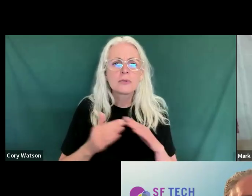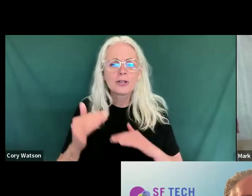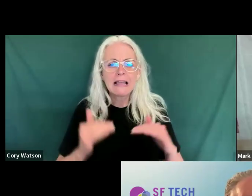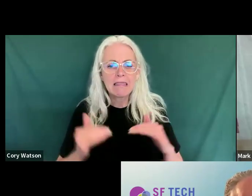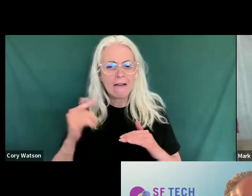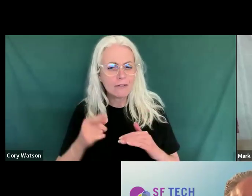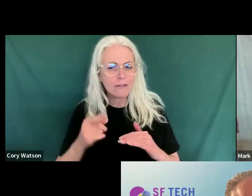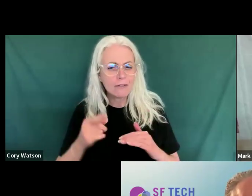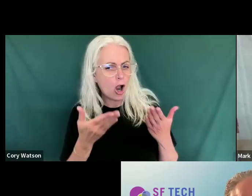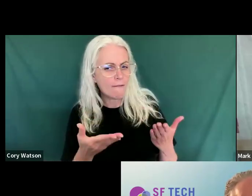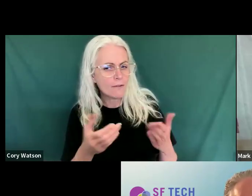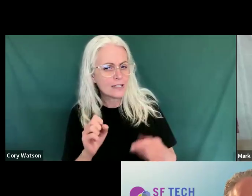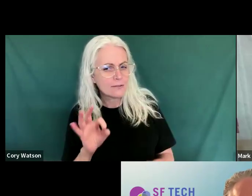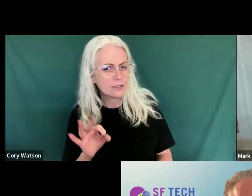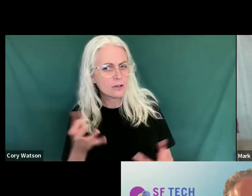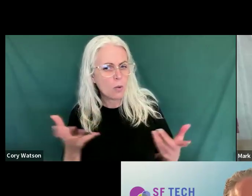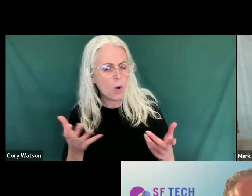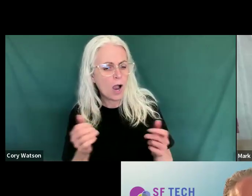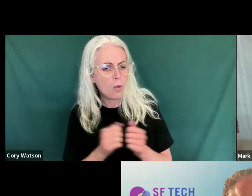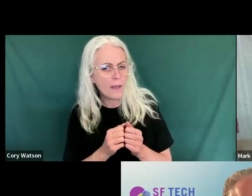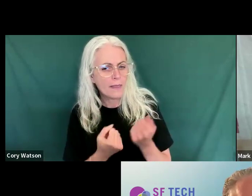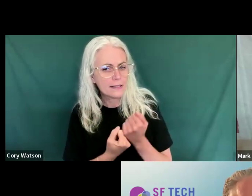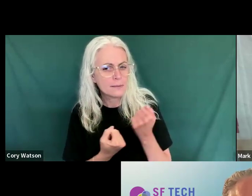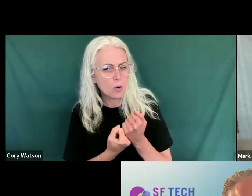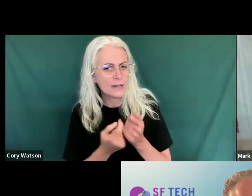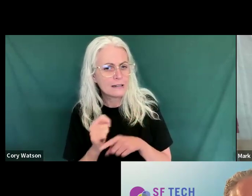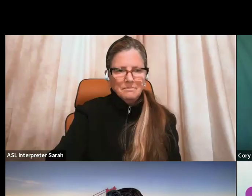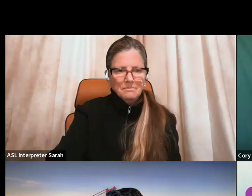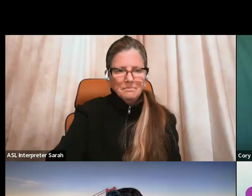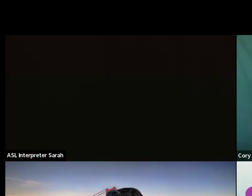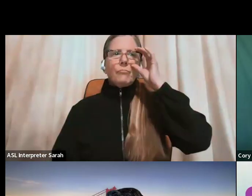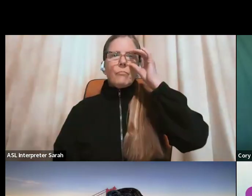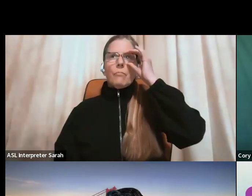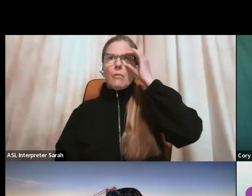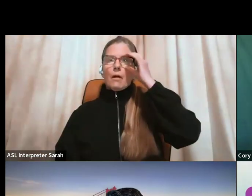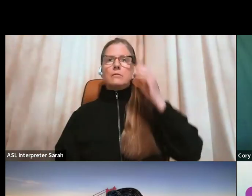are you offering in San Francisco when it comes to supporting the training needs of your community?